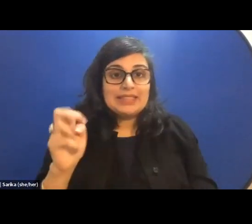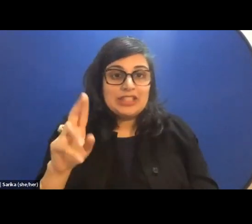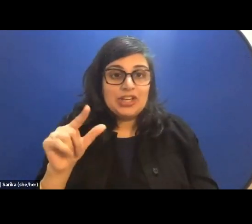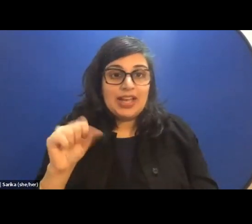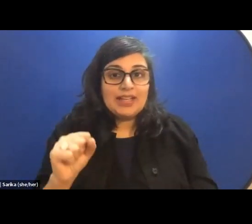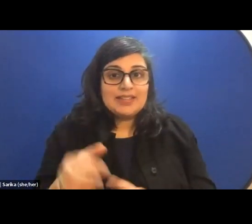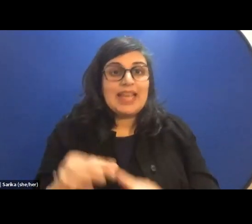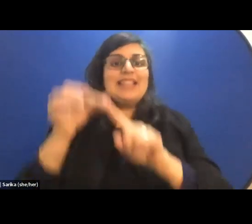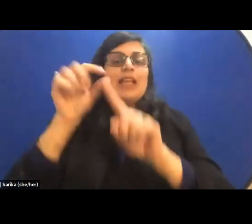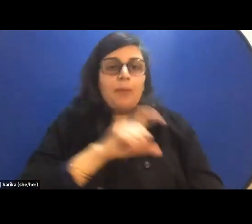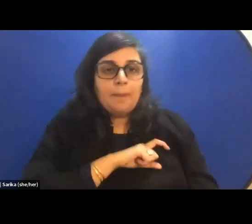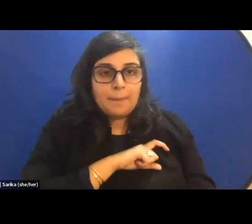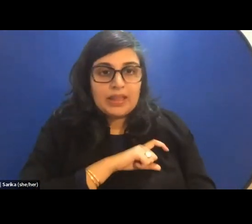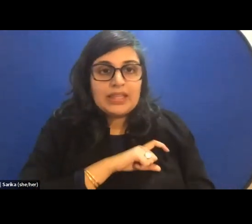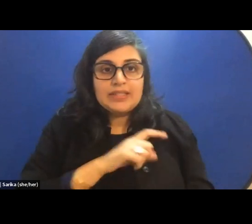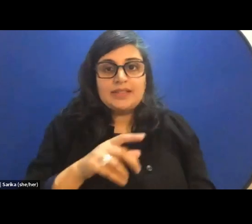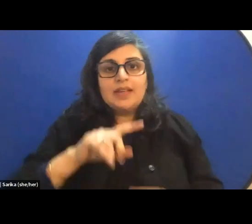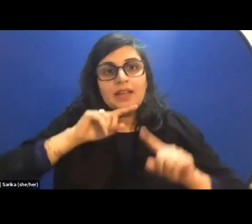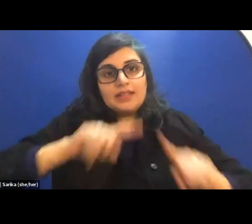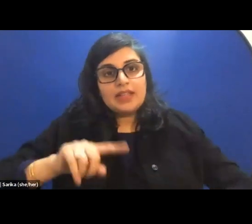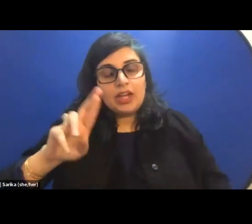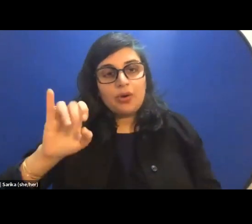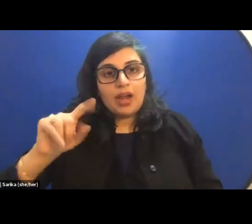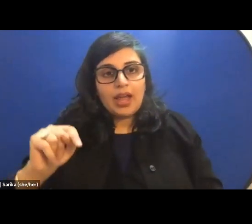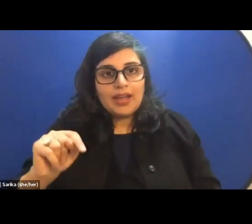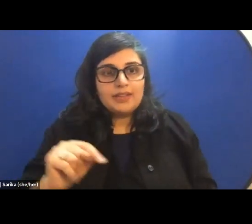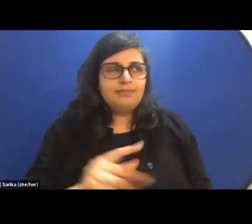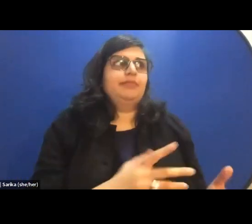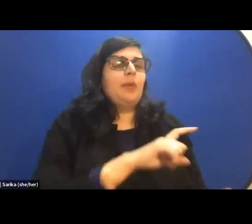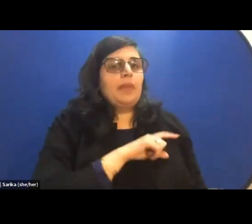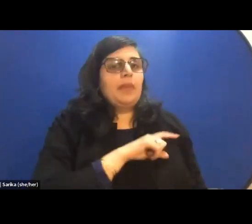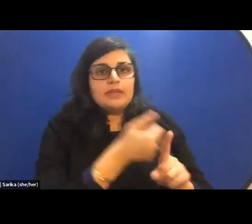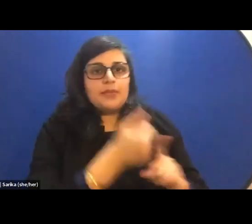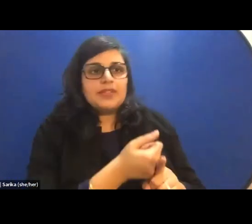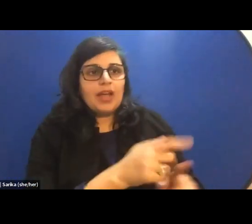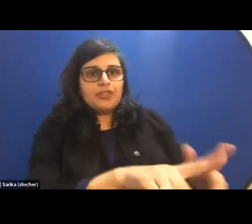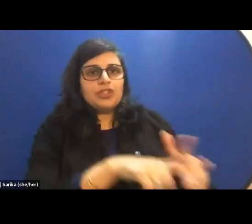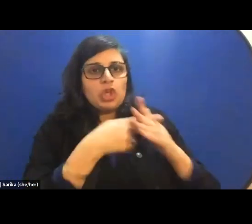30th which hours after governor brown signed a bill that banned tear gas except when police